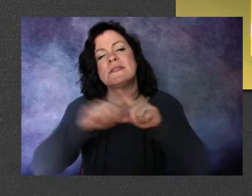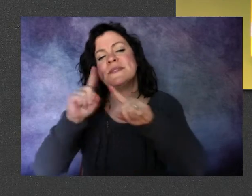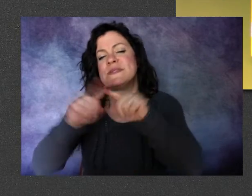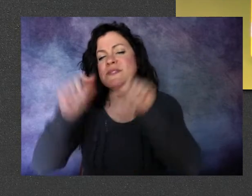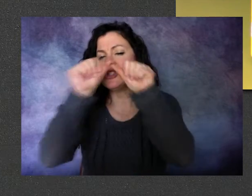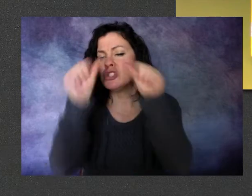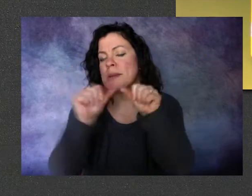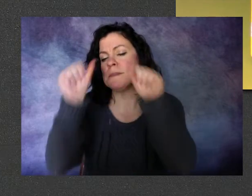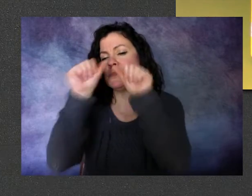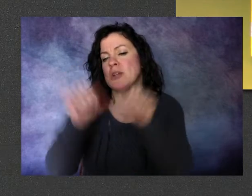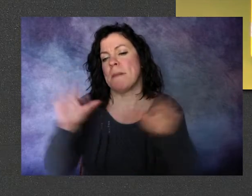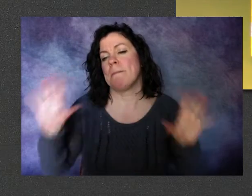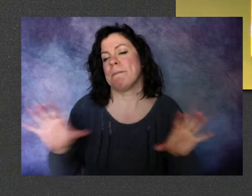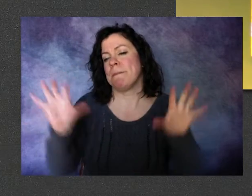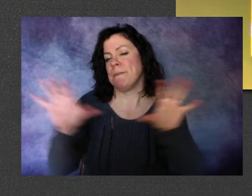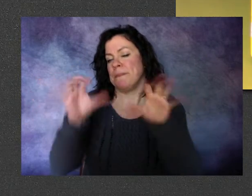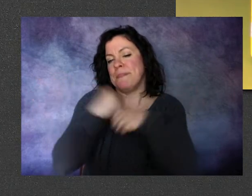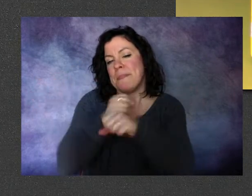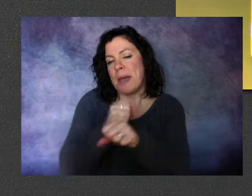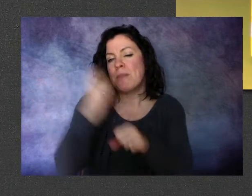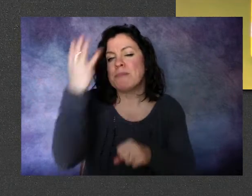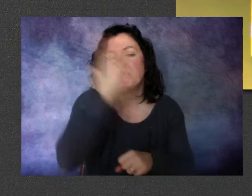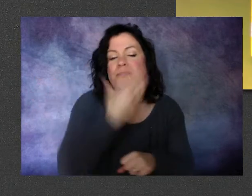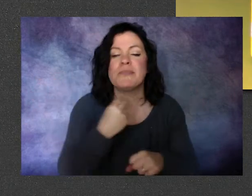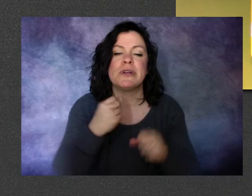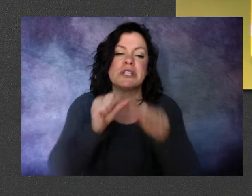I think so, some shapes. Maybe some pretty hearts.